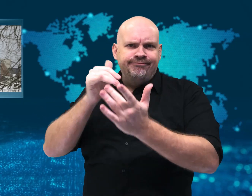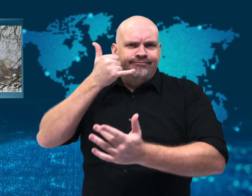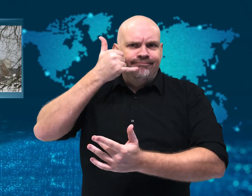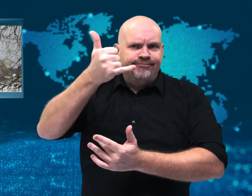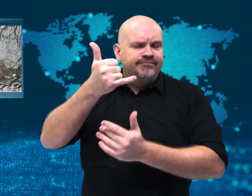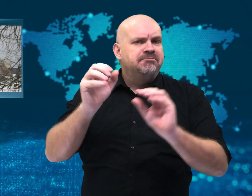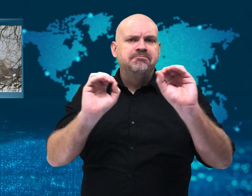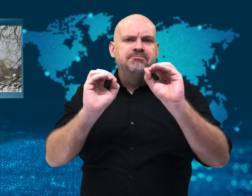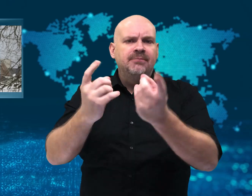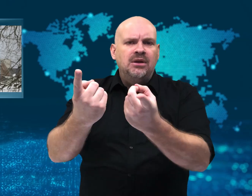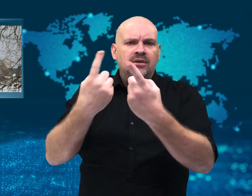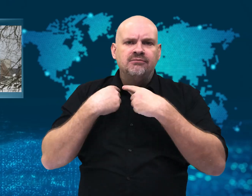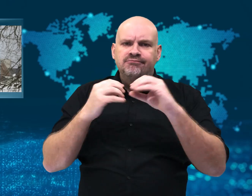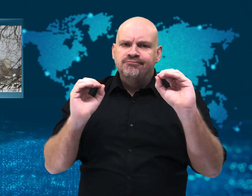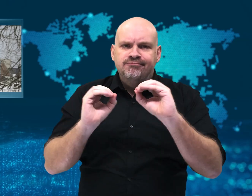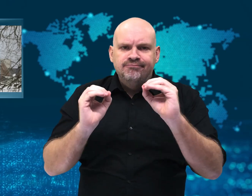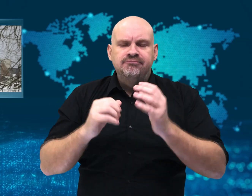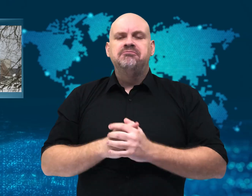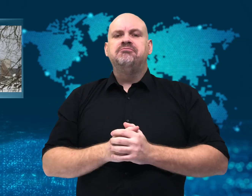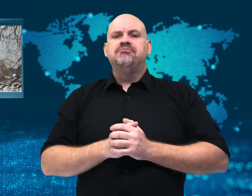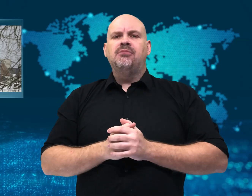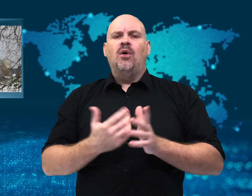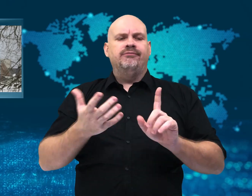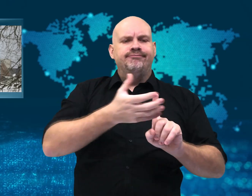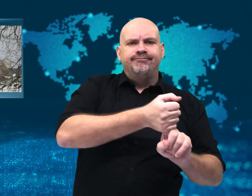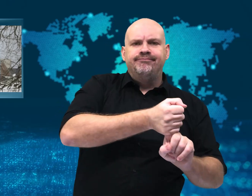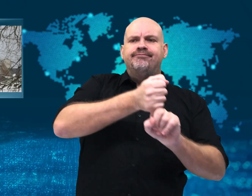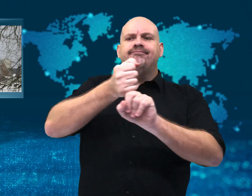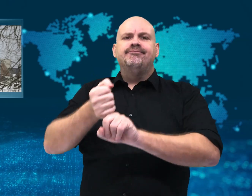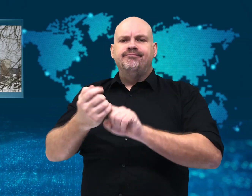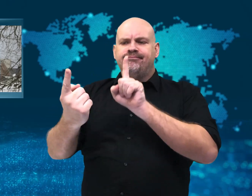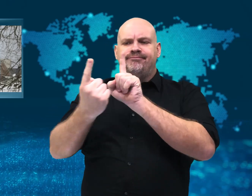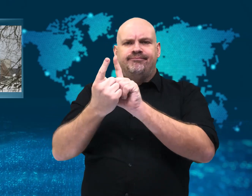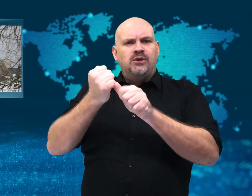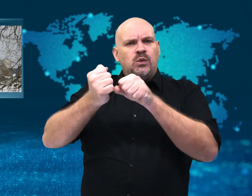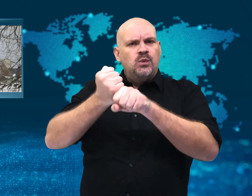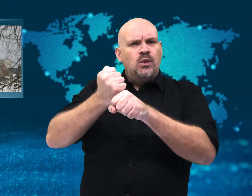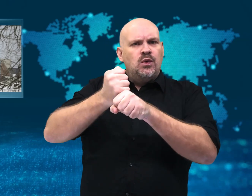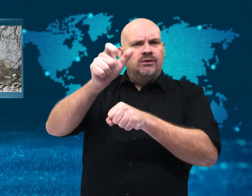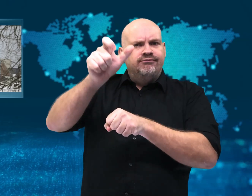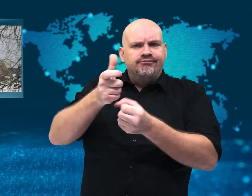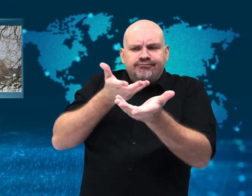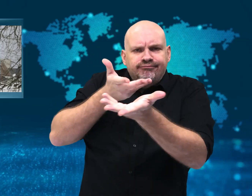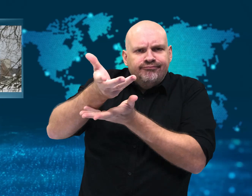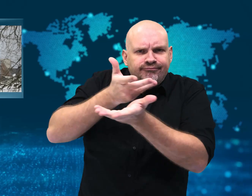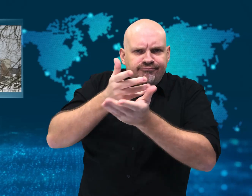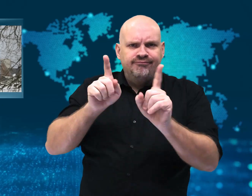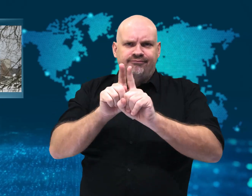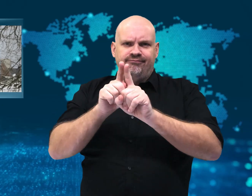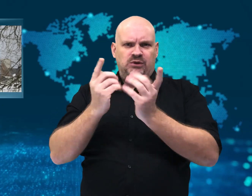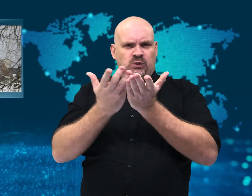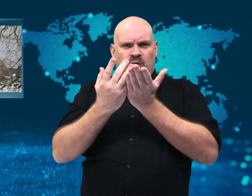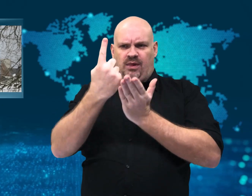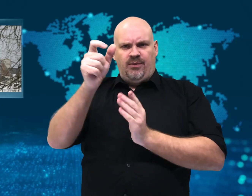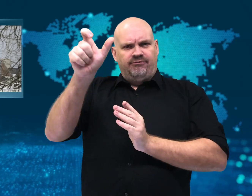and told them "shooting sports are a family hobby." On Tuesday,